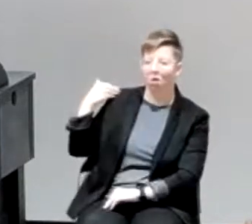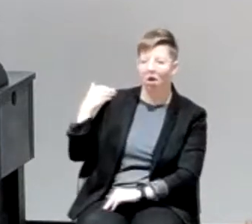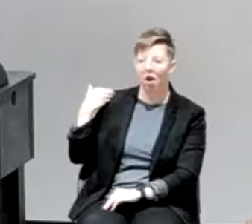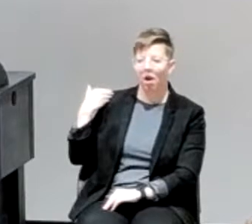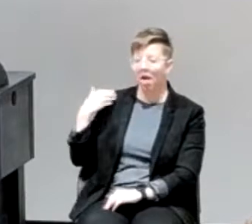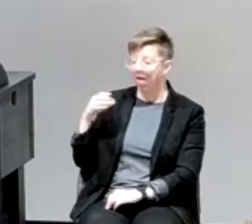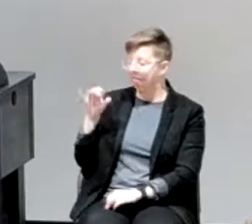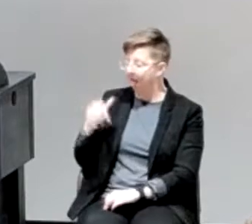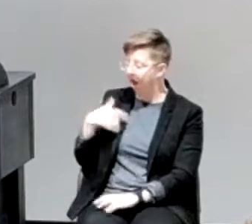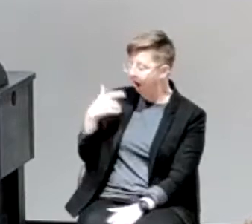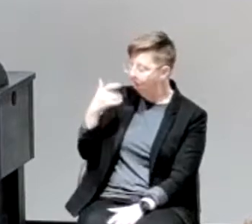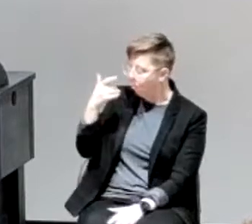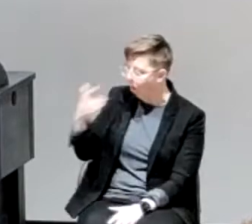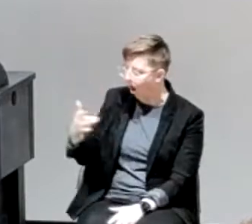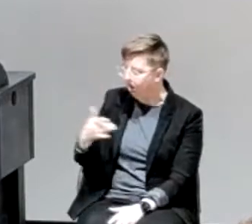Netflix had their Black lives series.